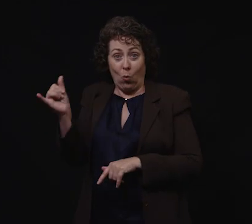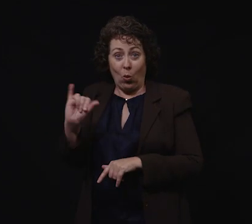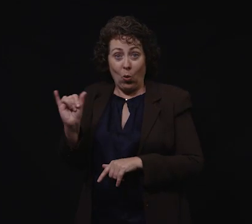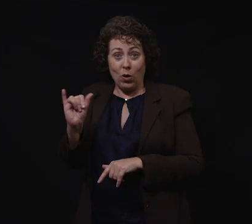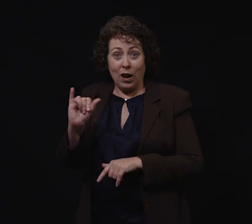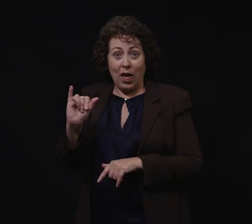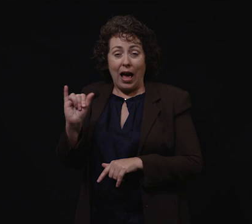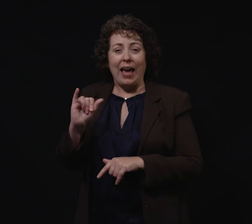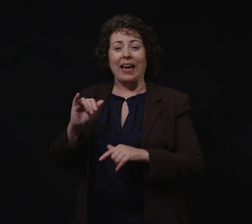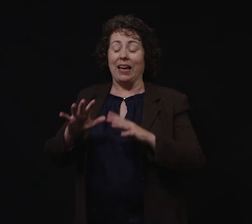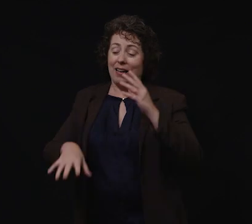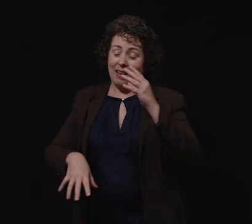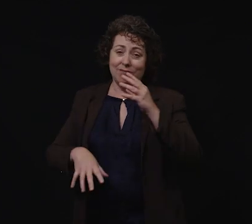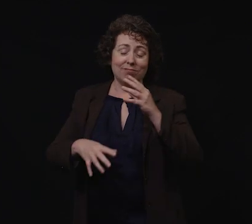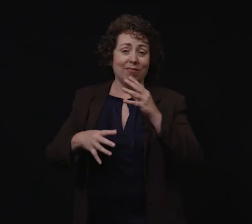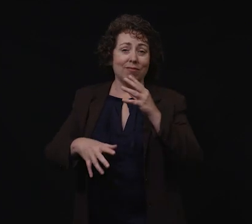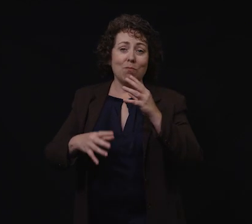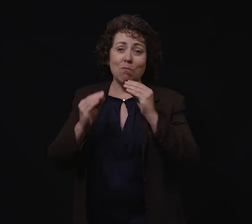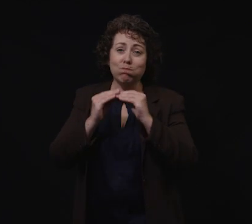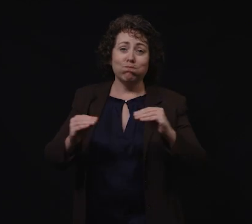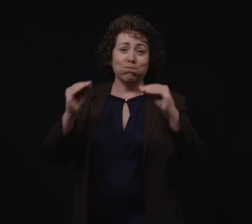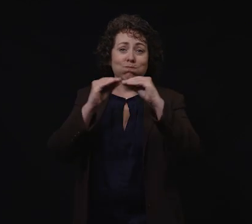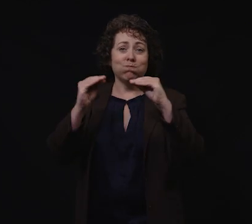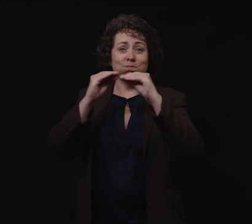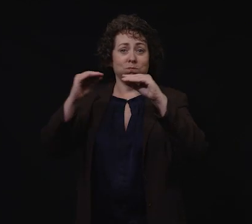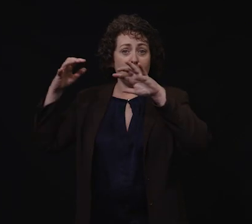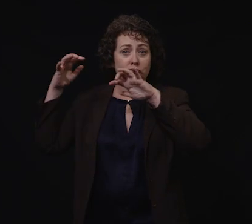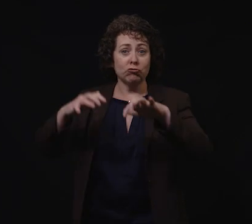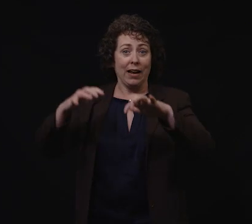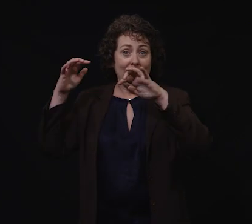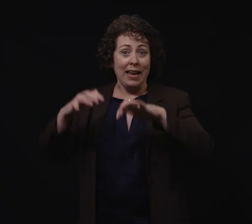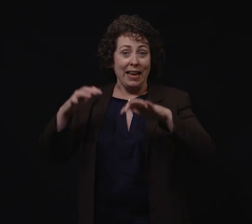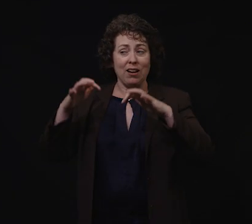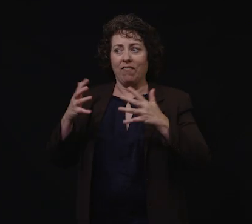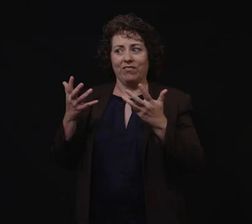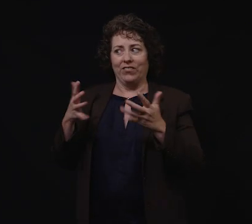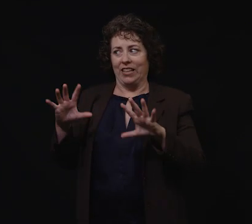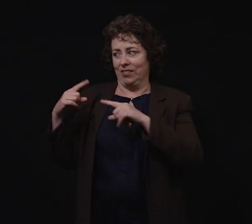precipitation lots of rain if you will Has done to them over the last three years